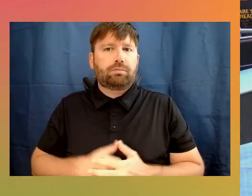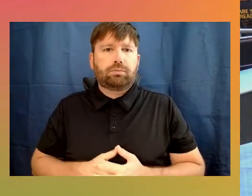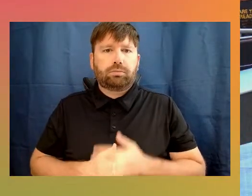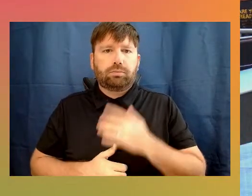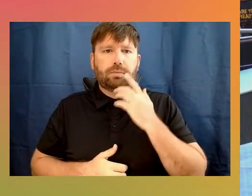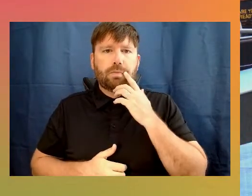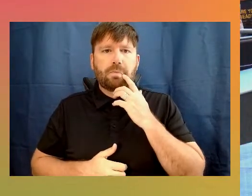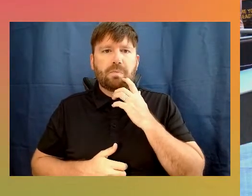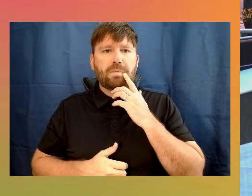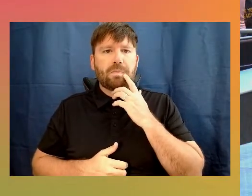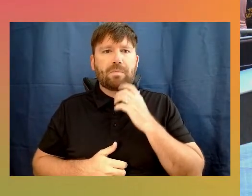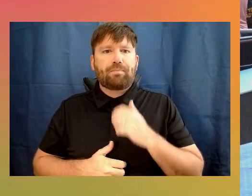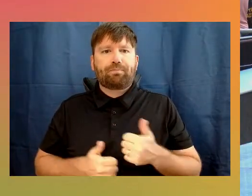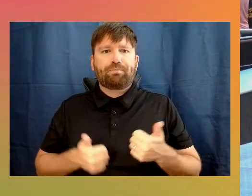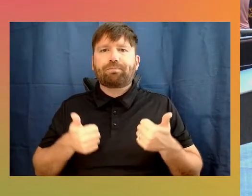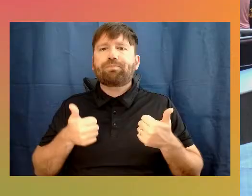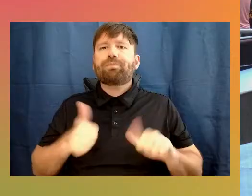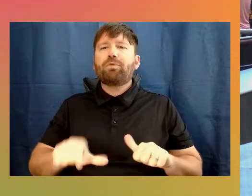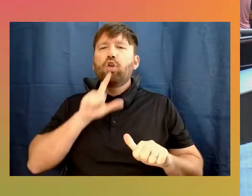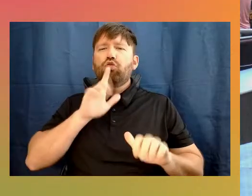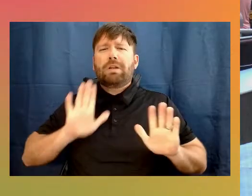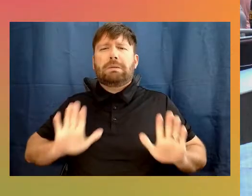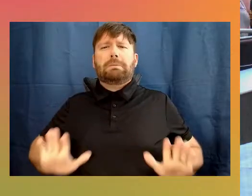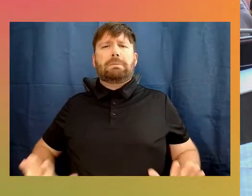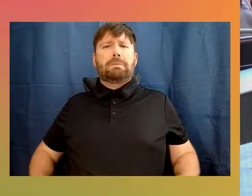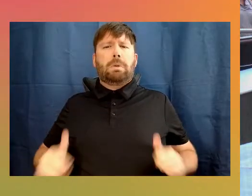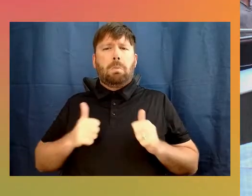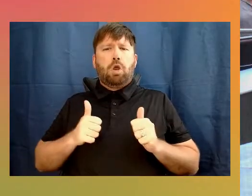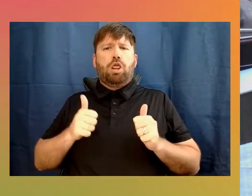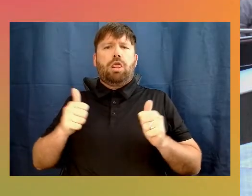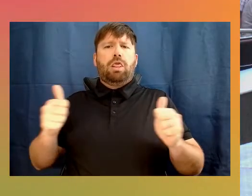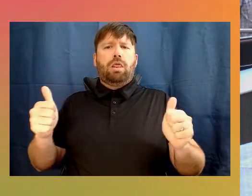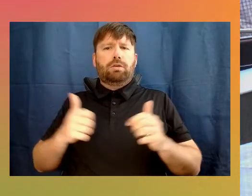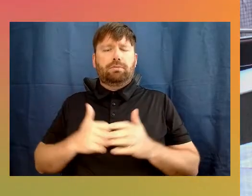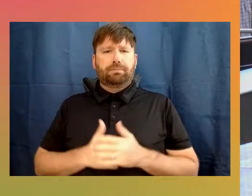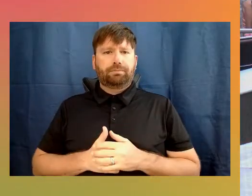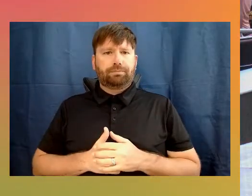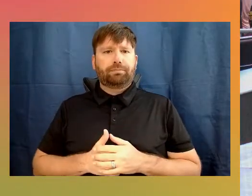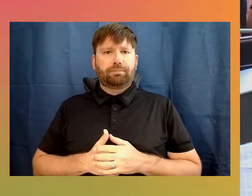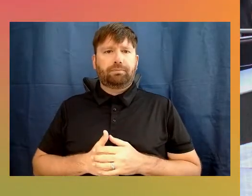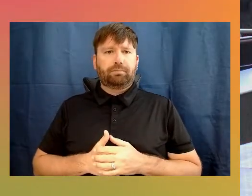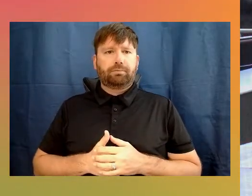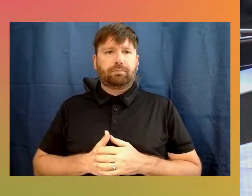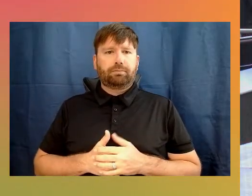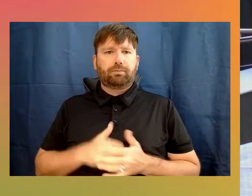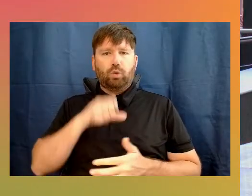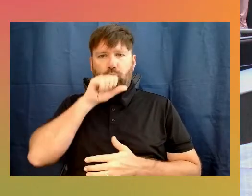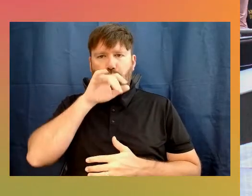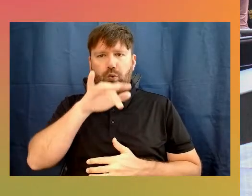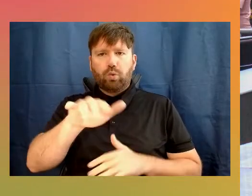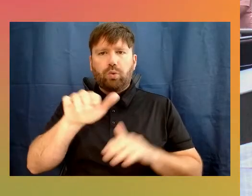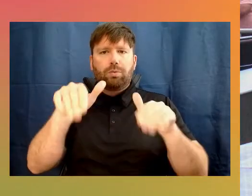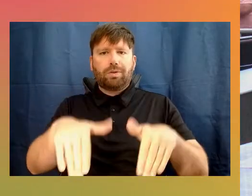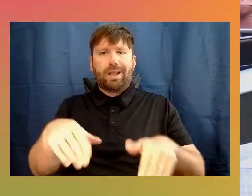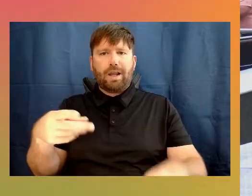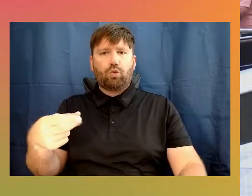INHALE, COBRA OR UP DOG.